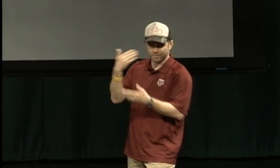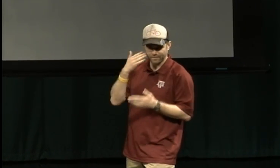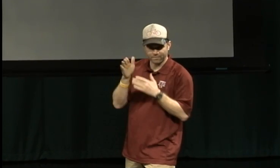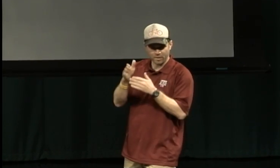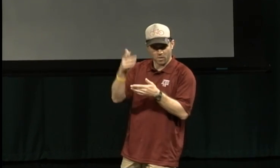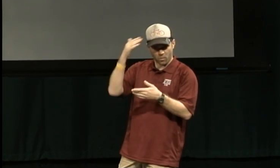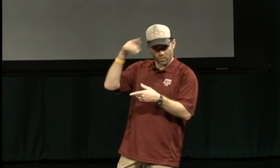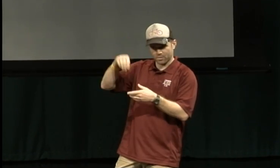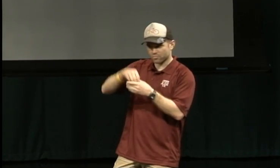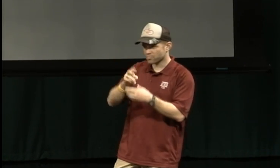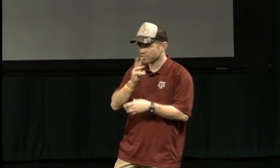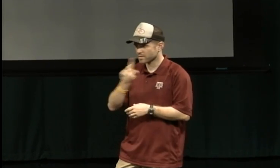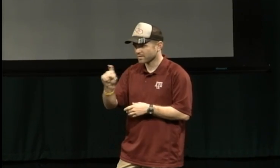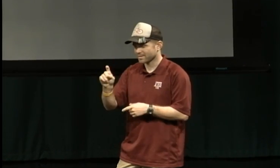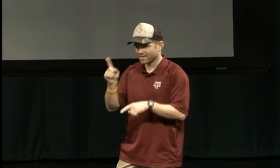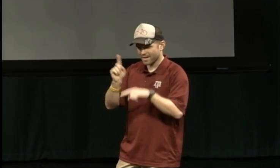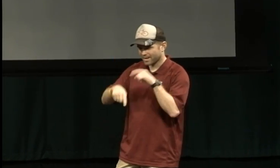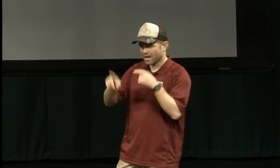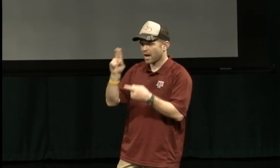What would that look like?